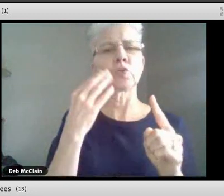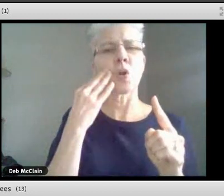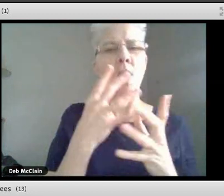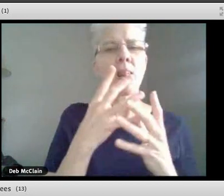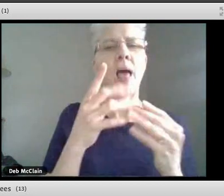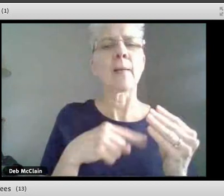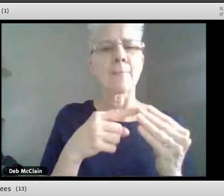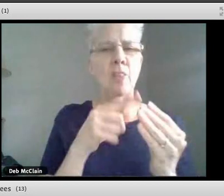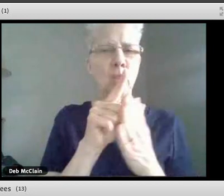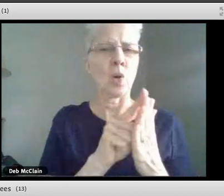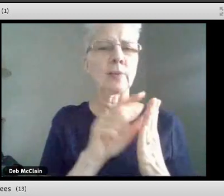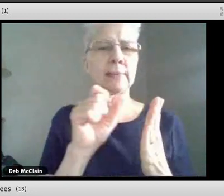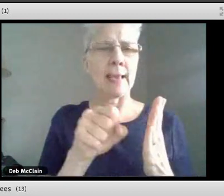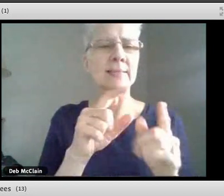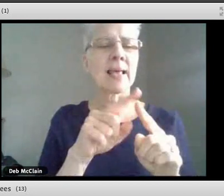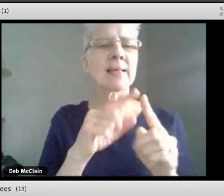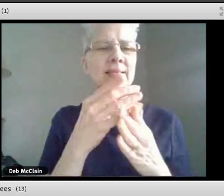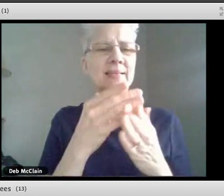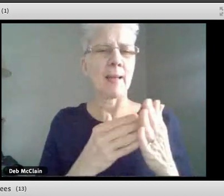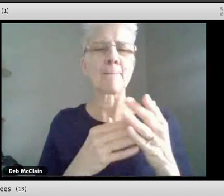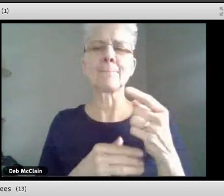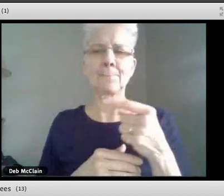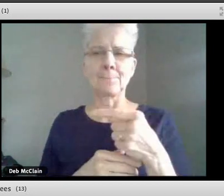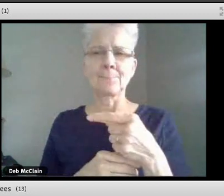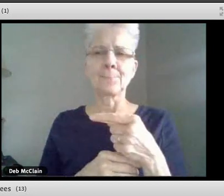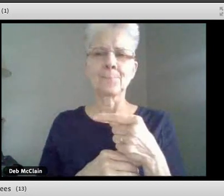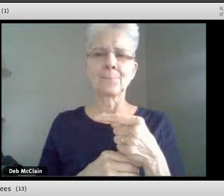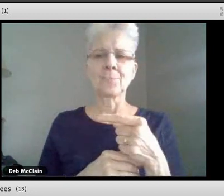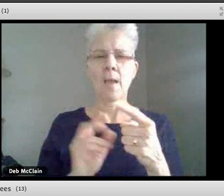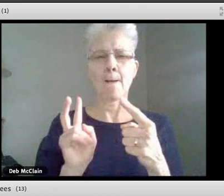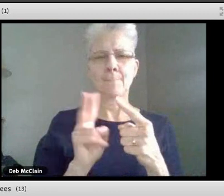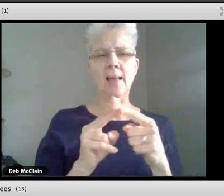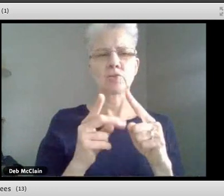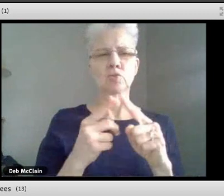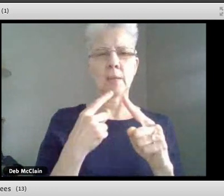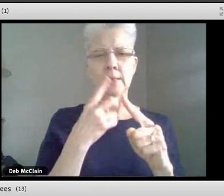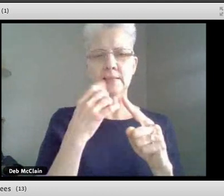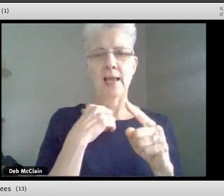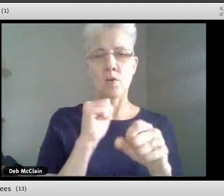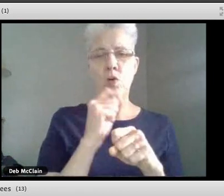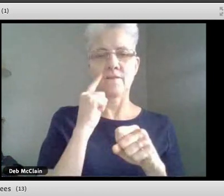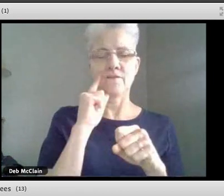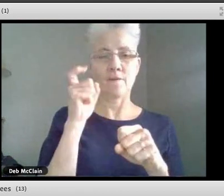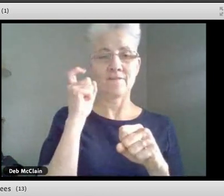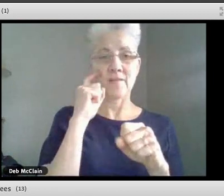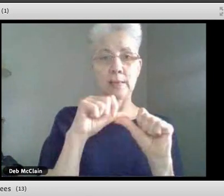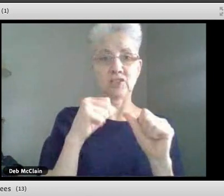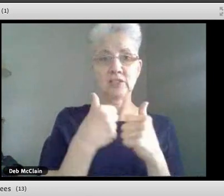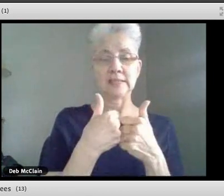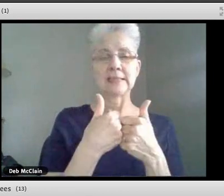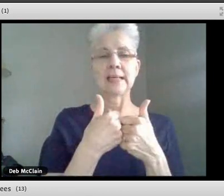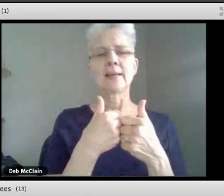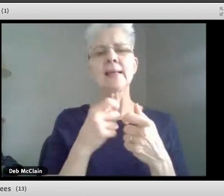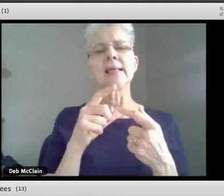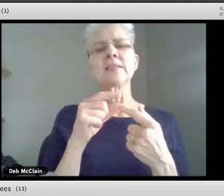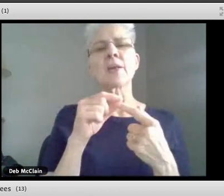and some of it directly applies to me because I do work for a federal agency, especially this one. This is Section 508,